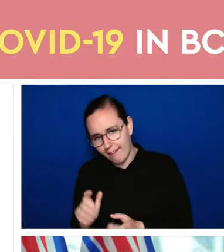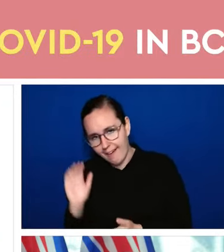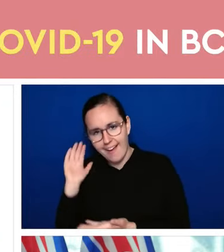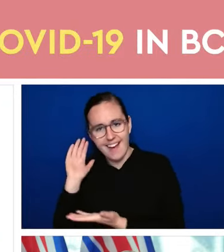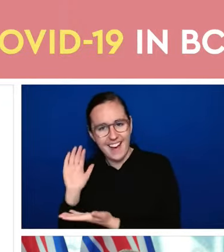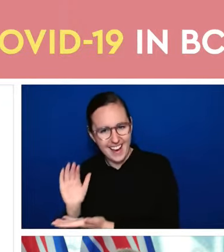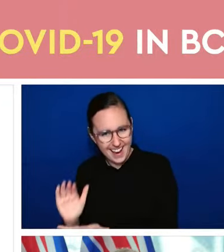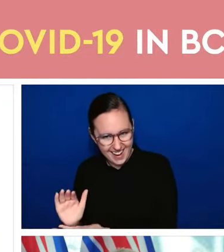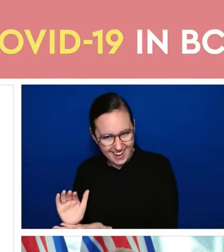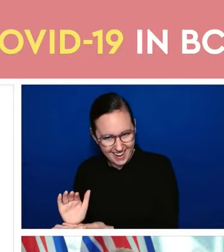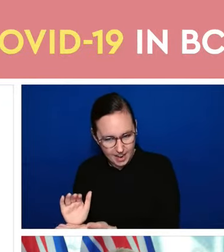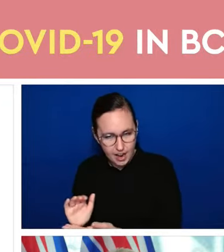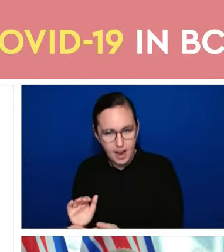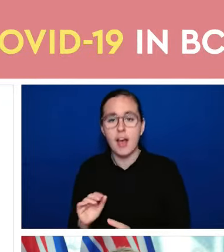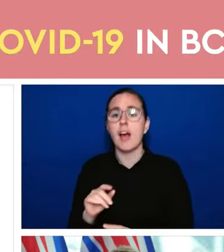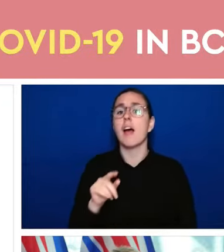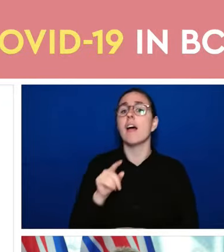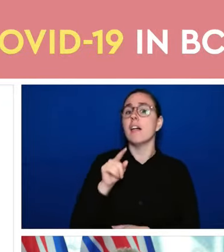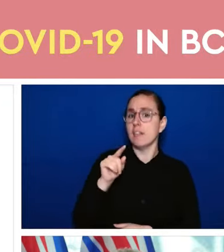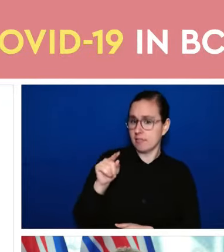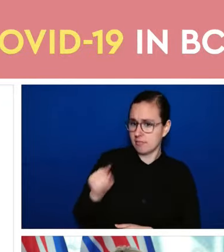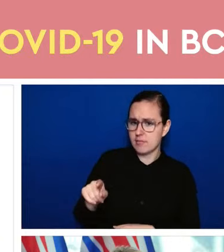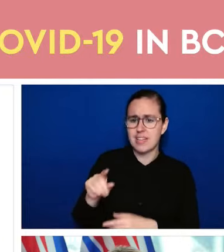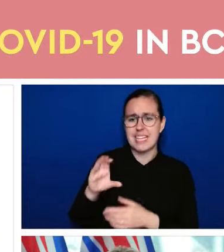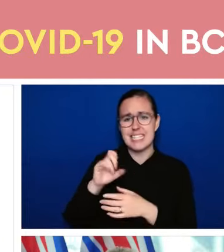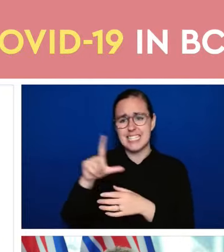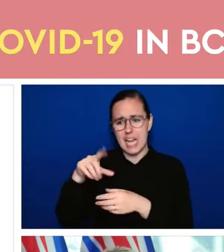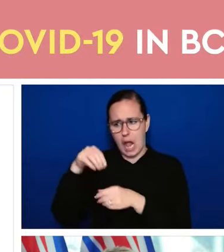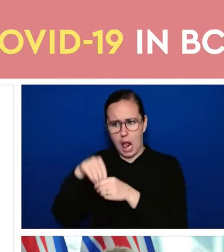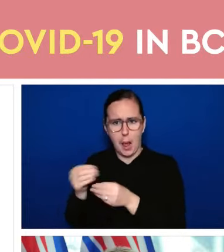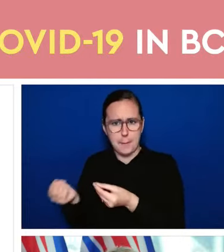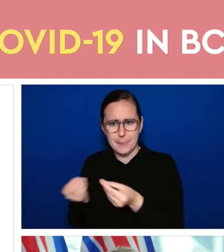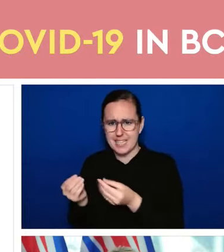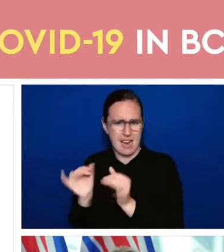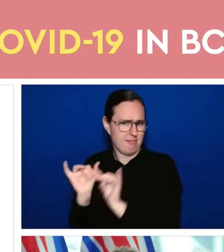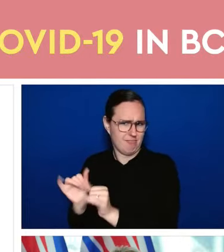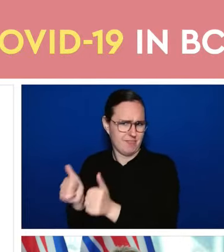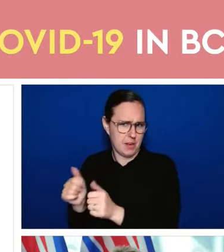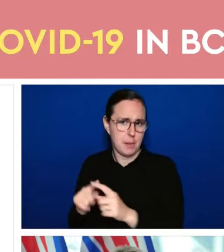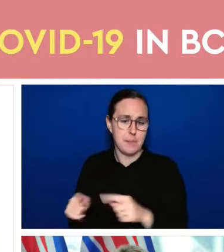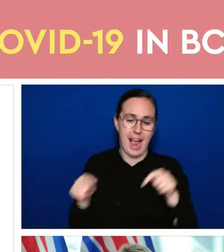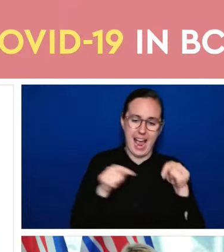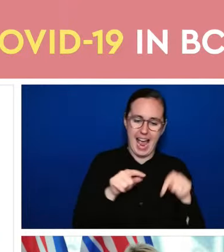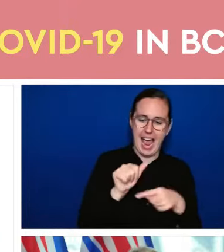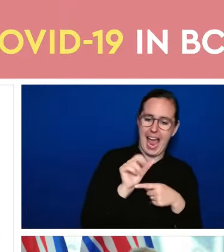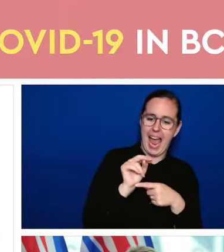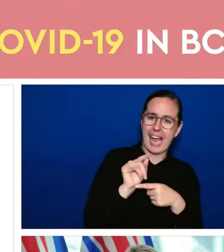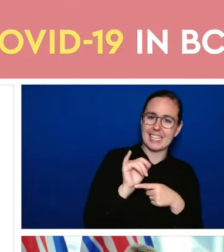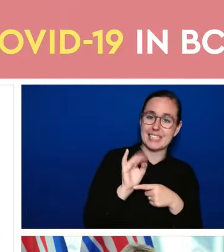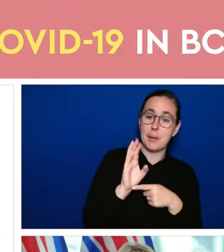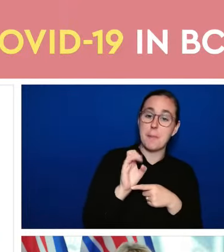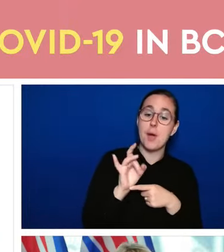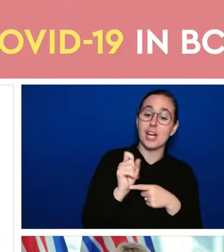most people. And that means that we could potentially start seeing an increase again in